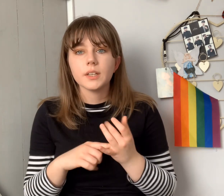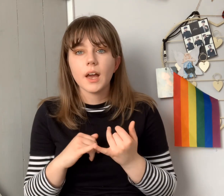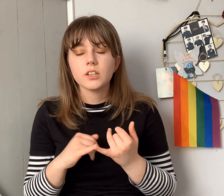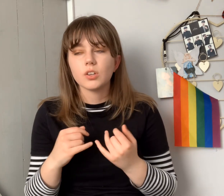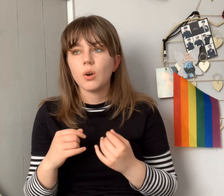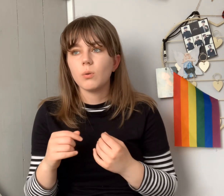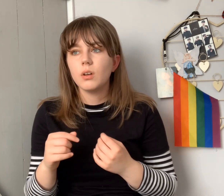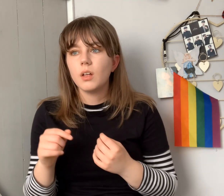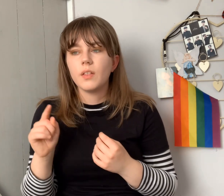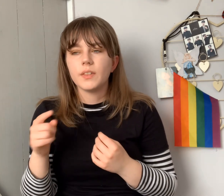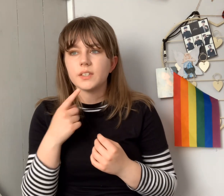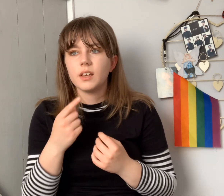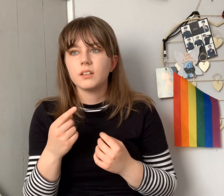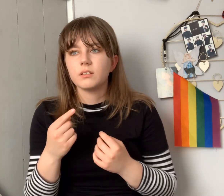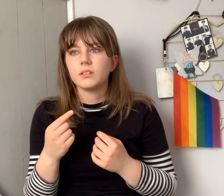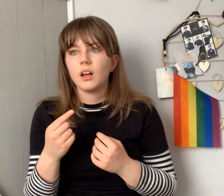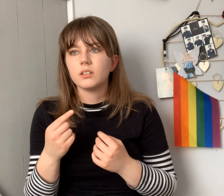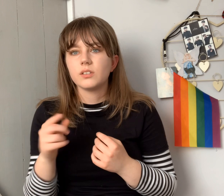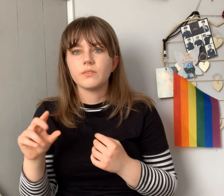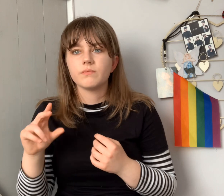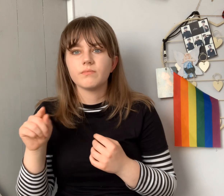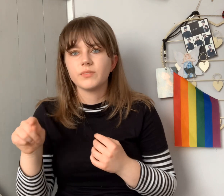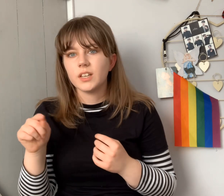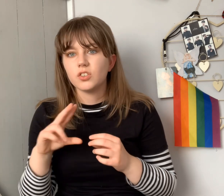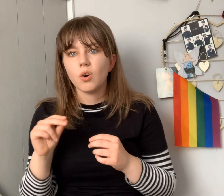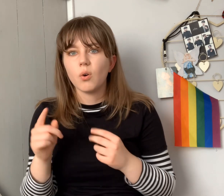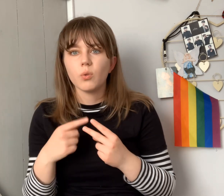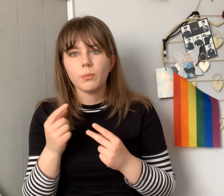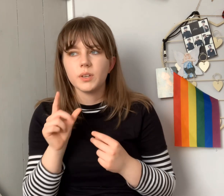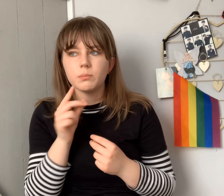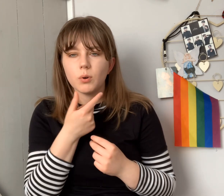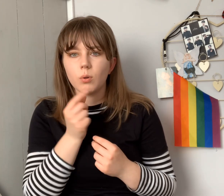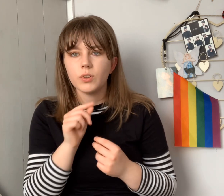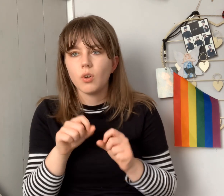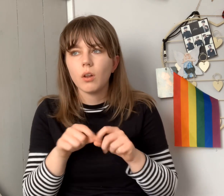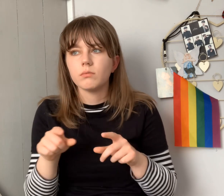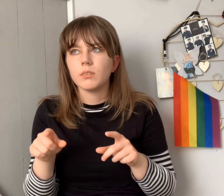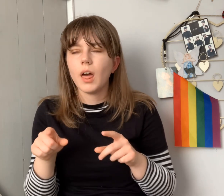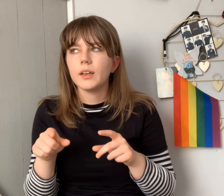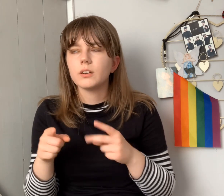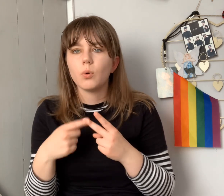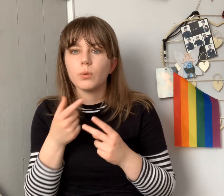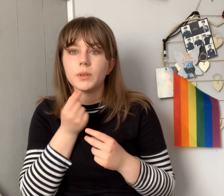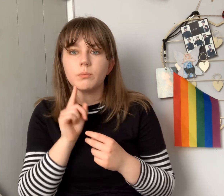They're saying that they're not other people that they're not like other people